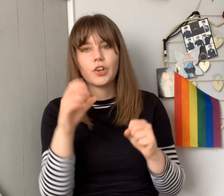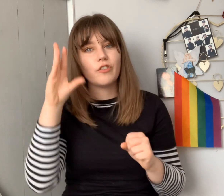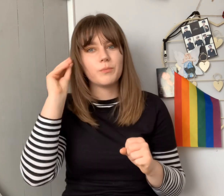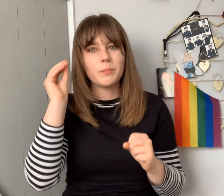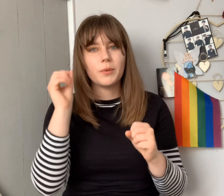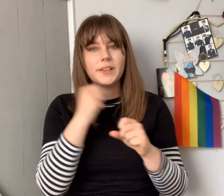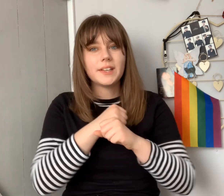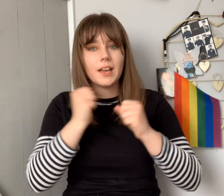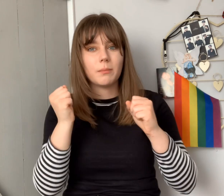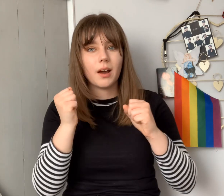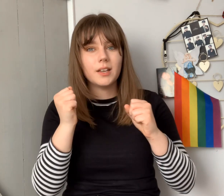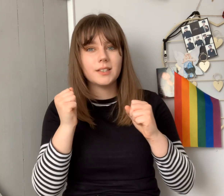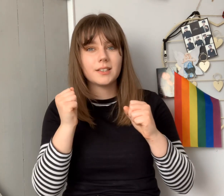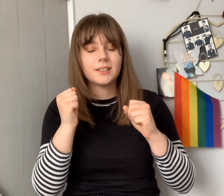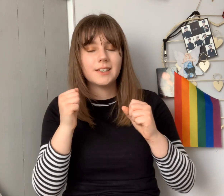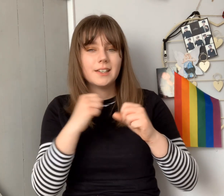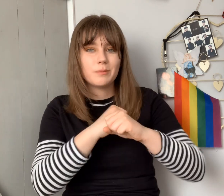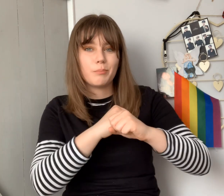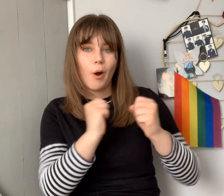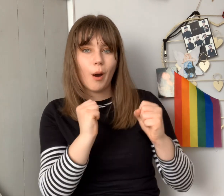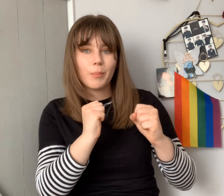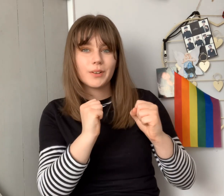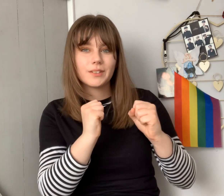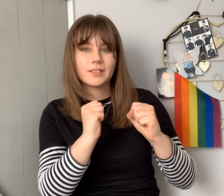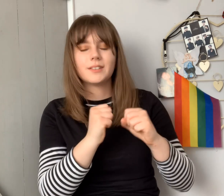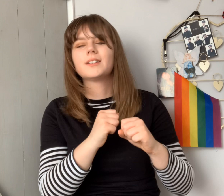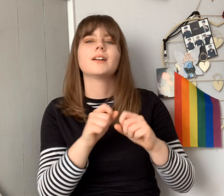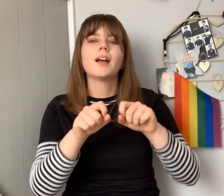"Pop" so you remember dynamite? "pop"